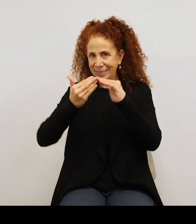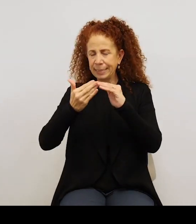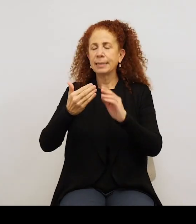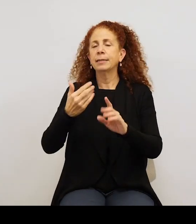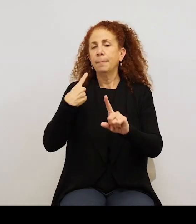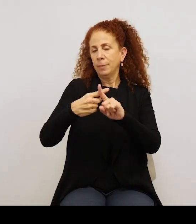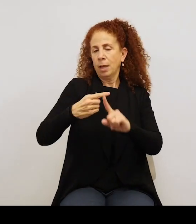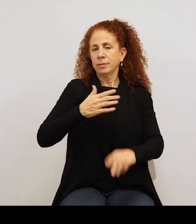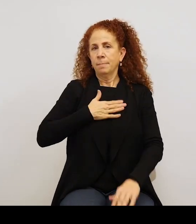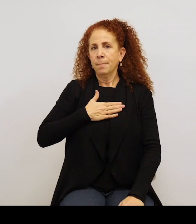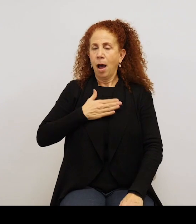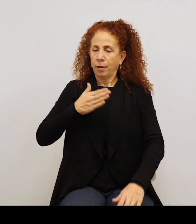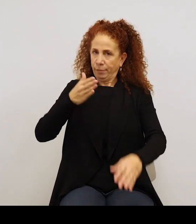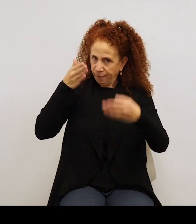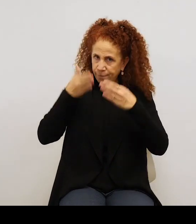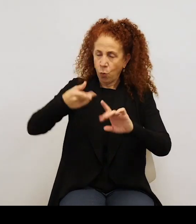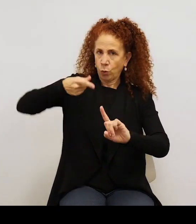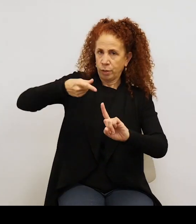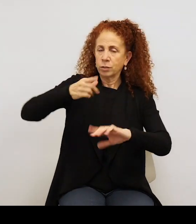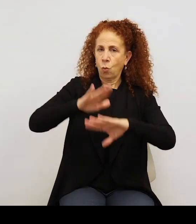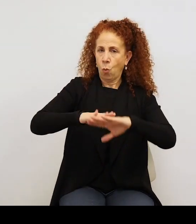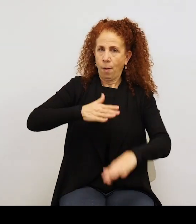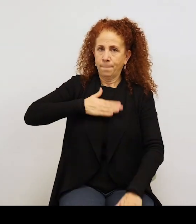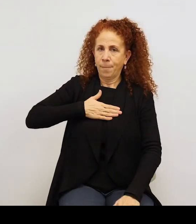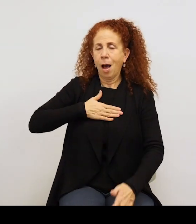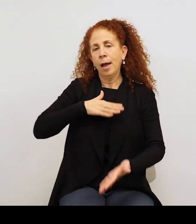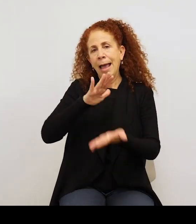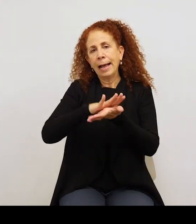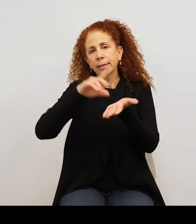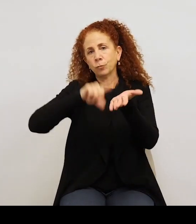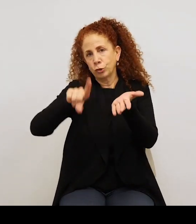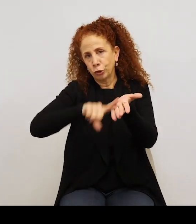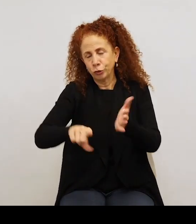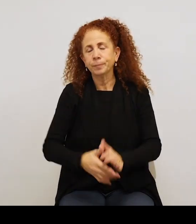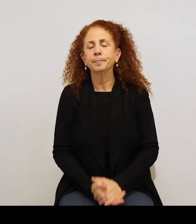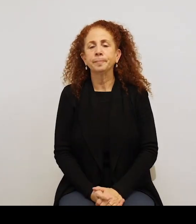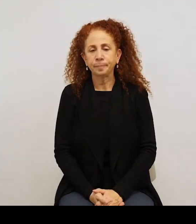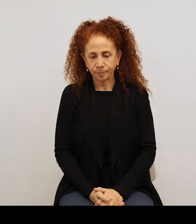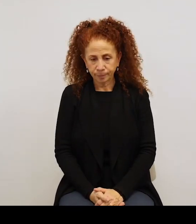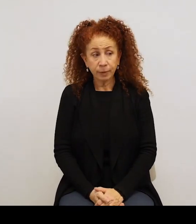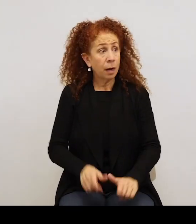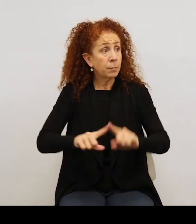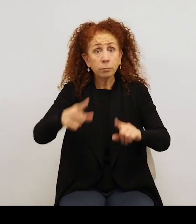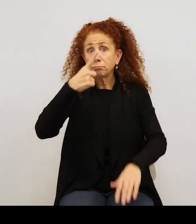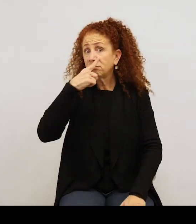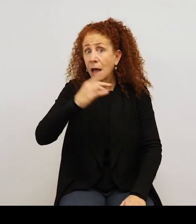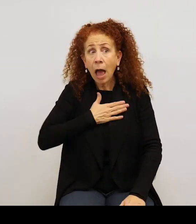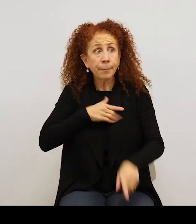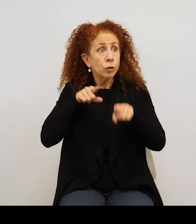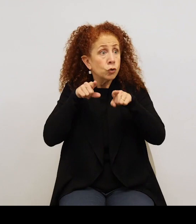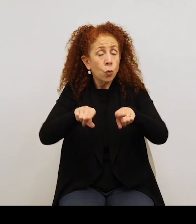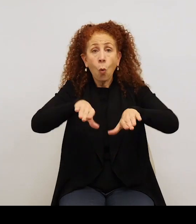the main focus on my academic research. But I will be more than happy doing the Q&A, then,